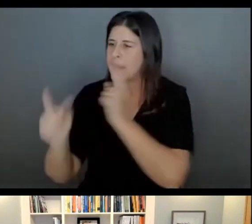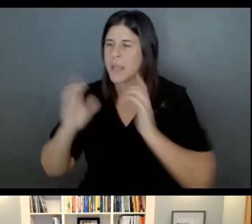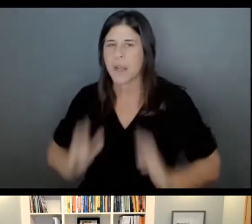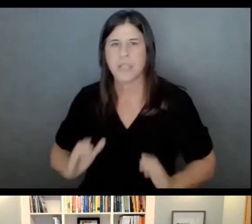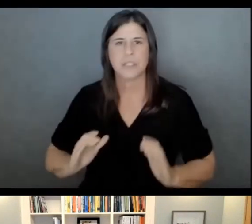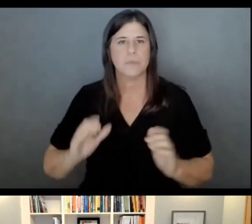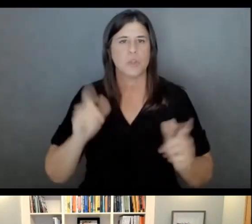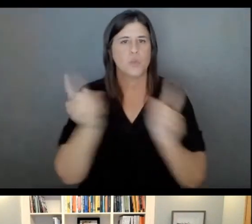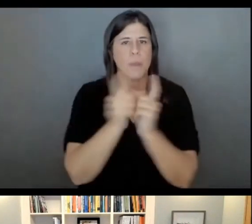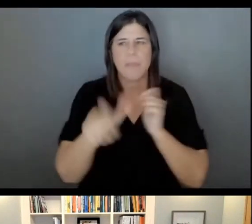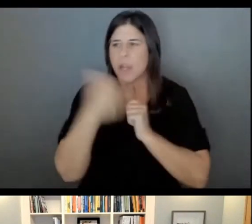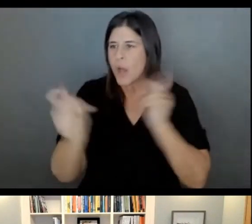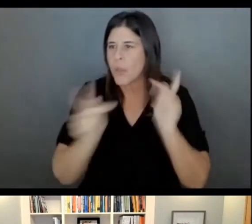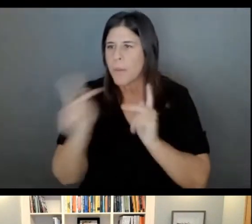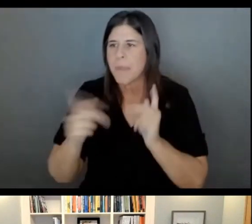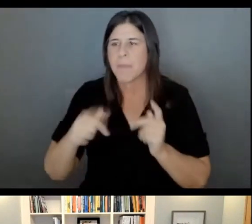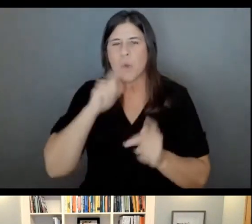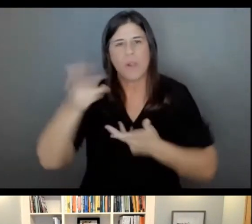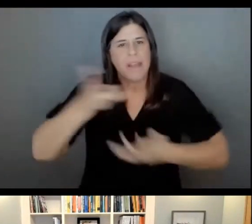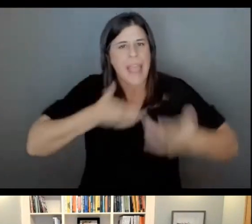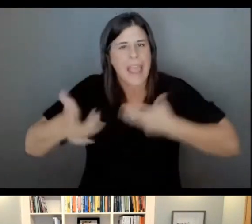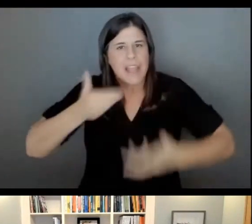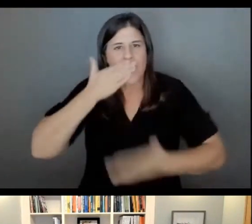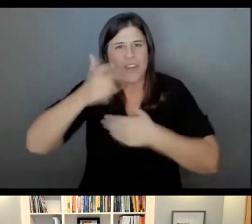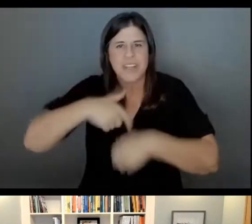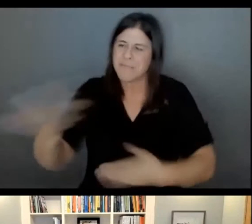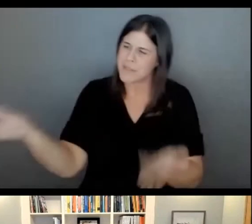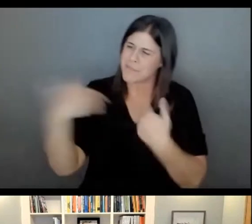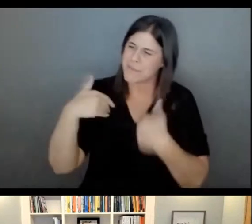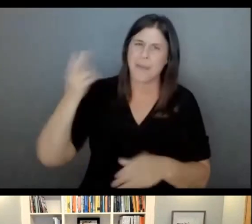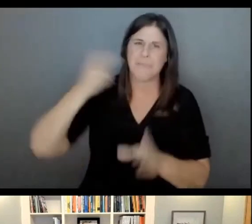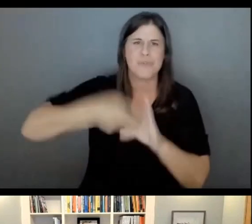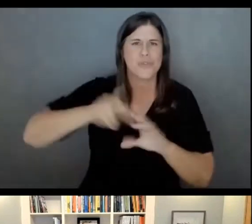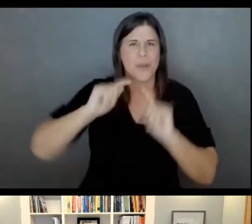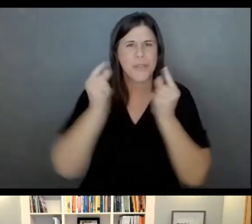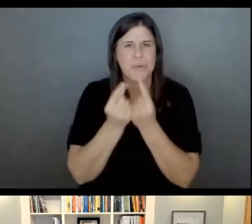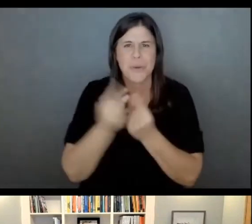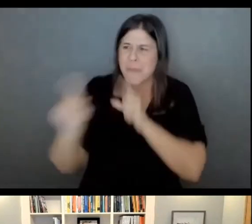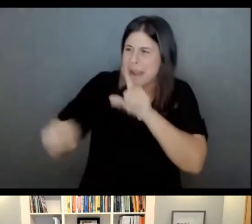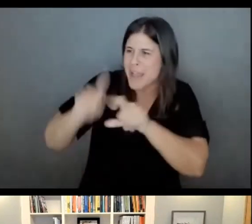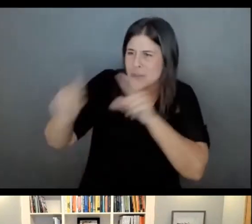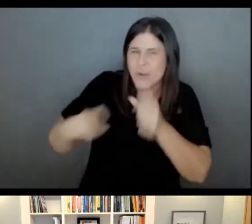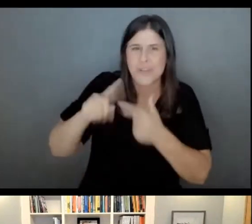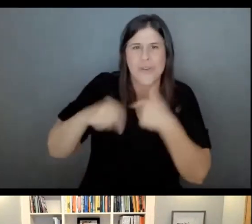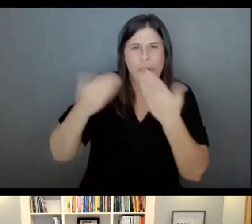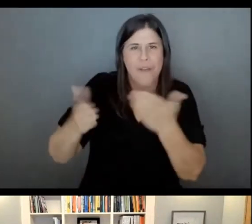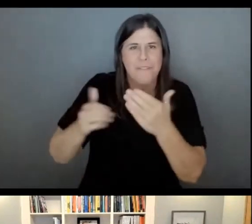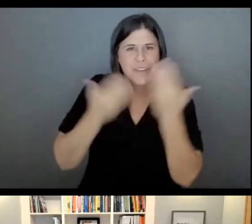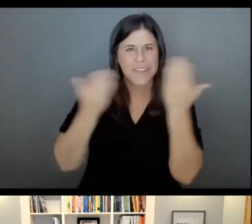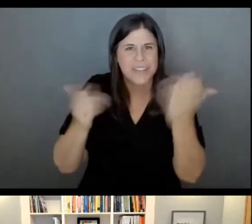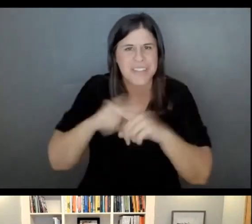So you can find us-- Come join the group and the ask questions or offer suggestions. Yeah, come hang out.